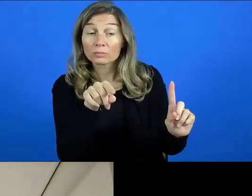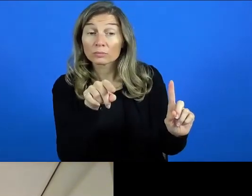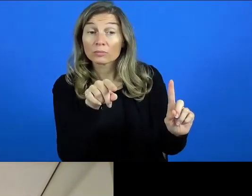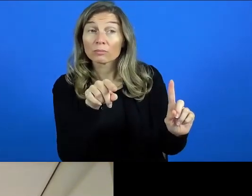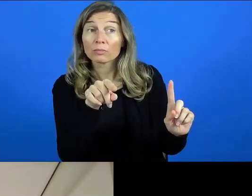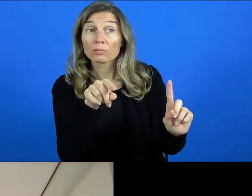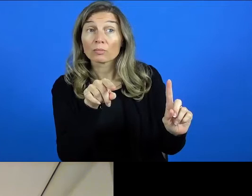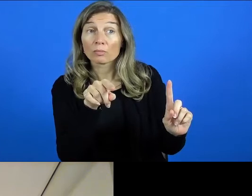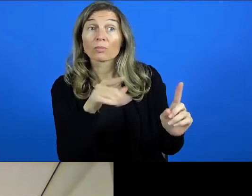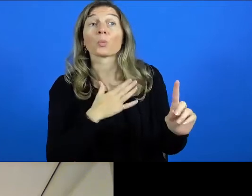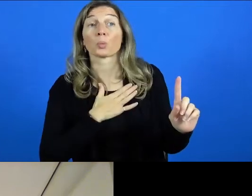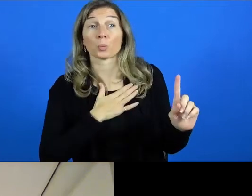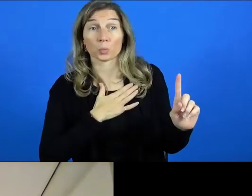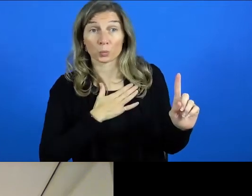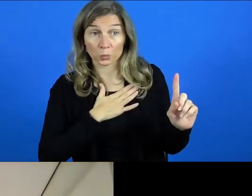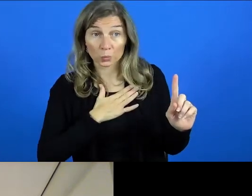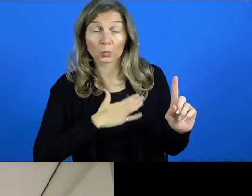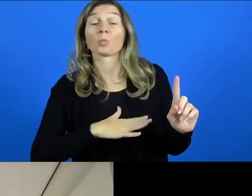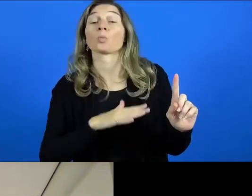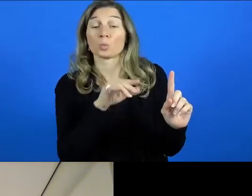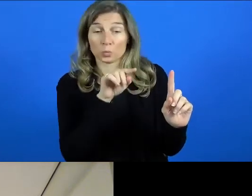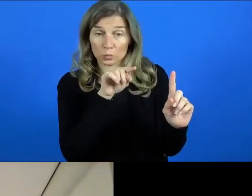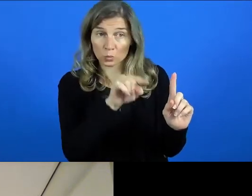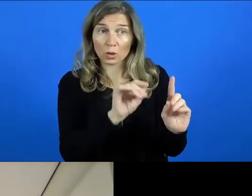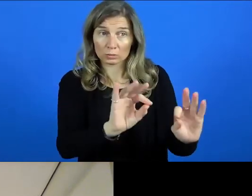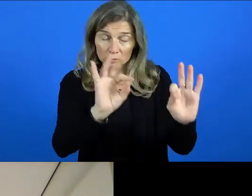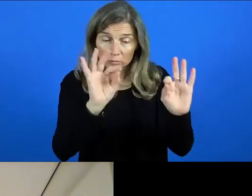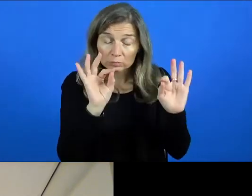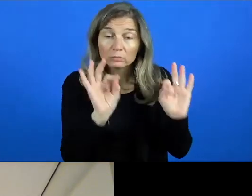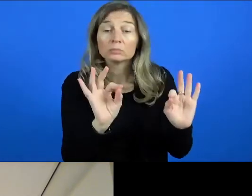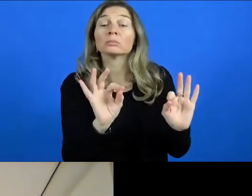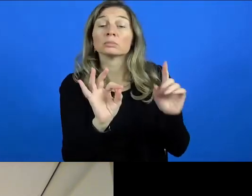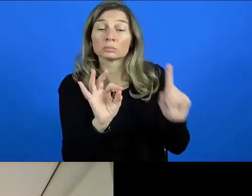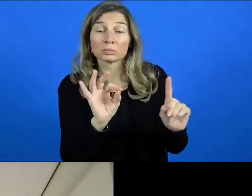and in this case, the Commission says that there should be national frameworks